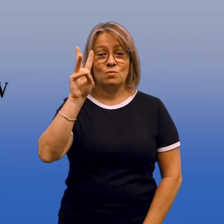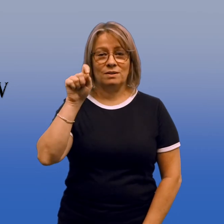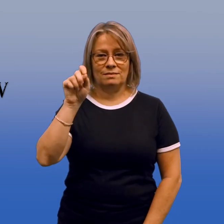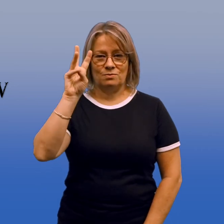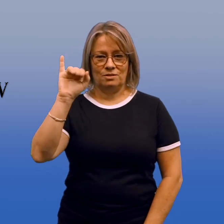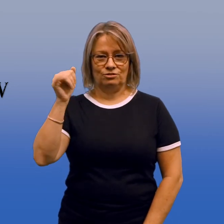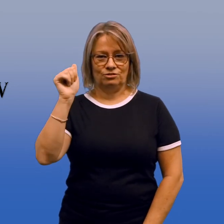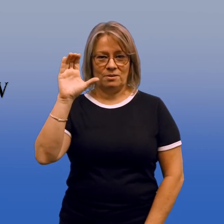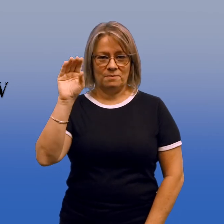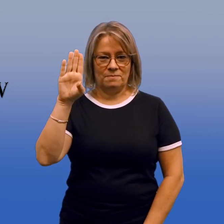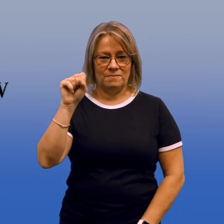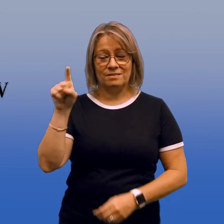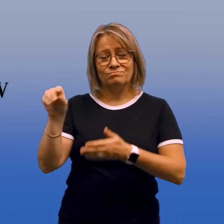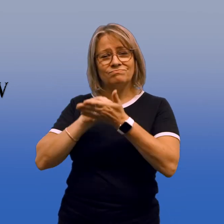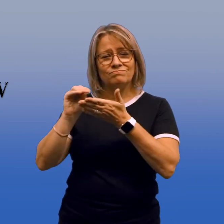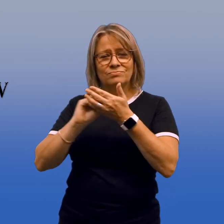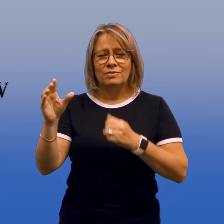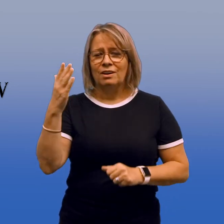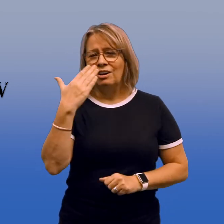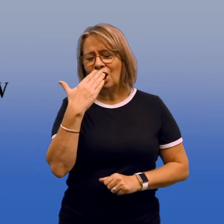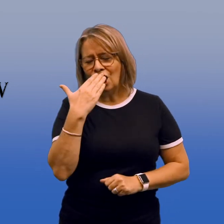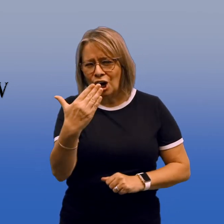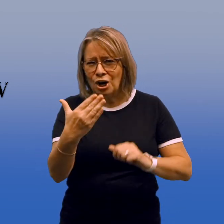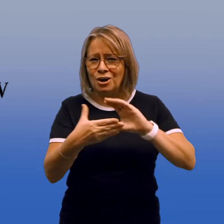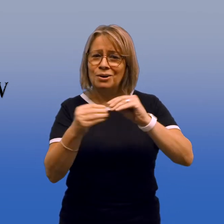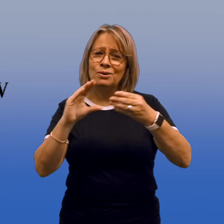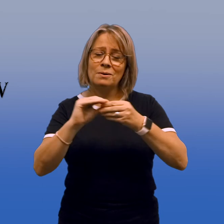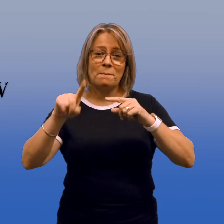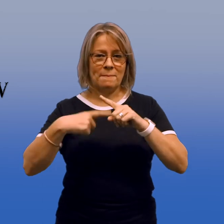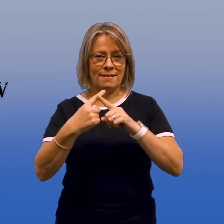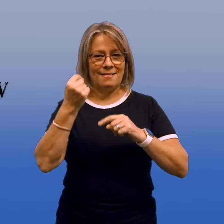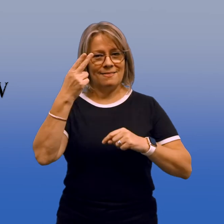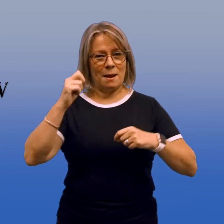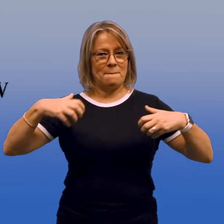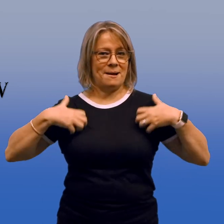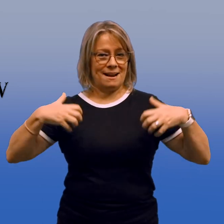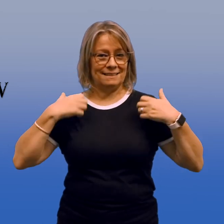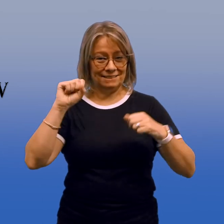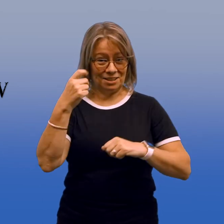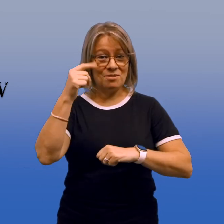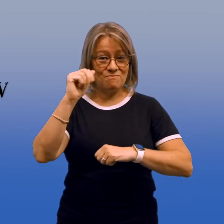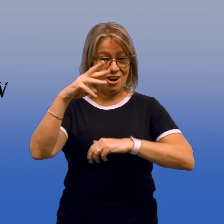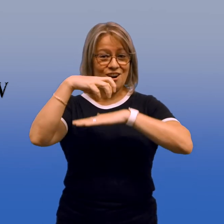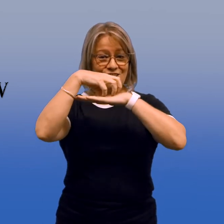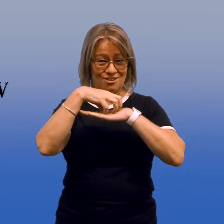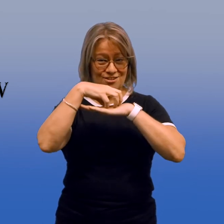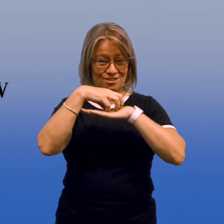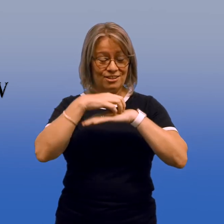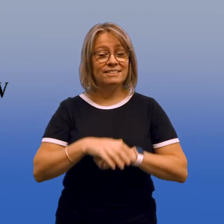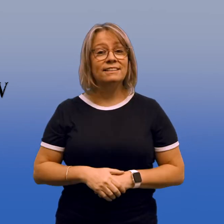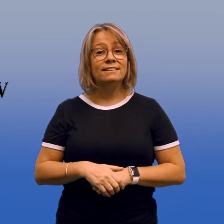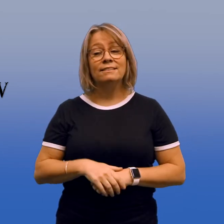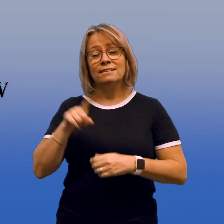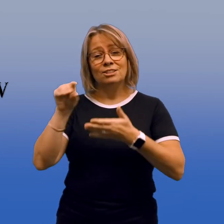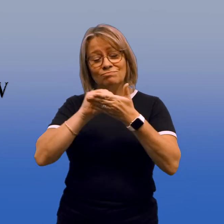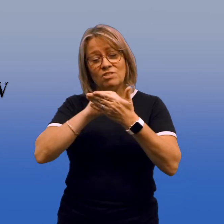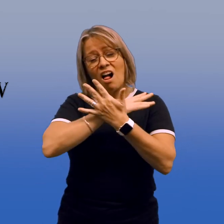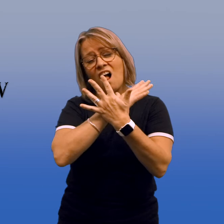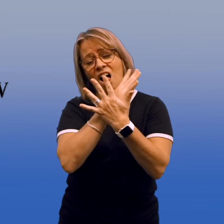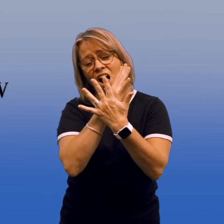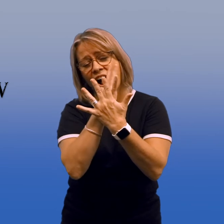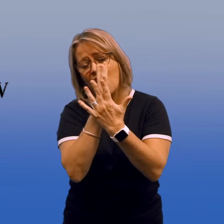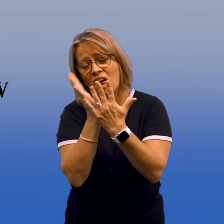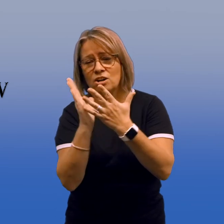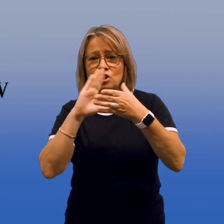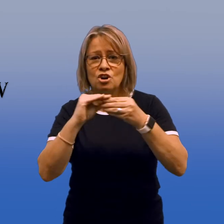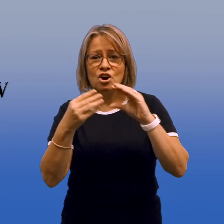W. W. Jacobs wrote a very good story about the monkey's paw.